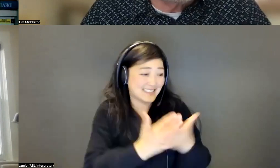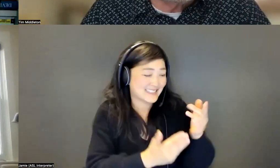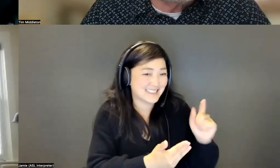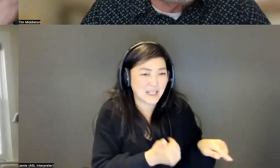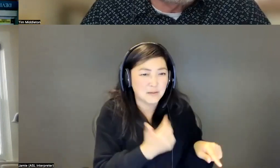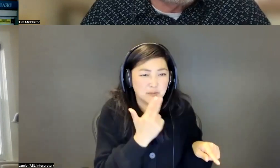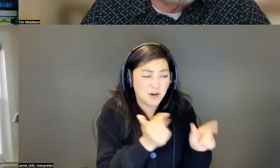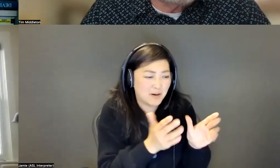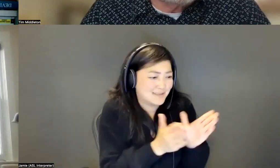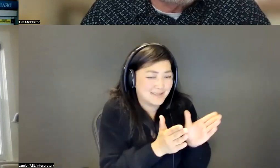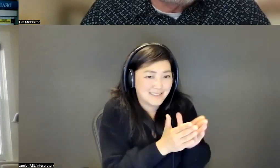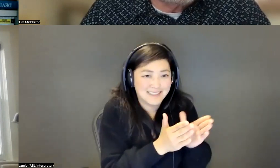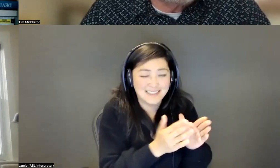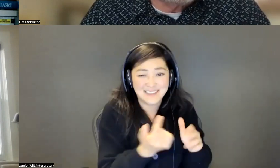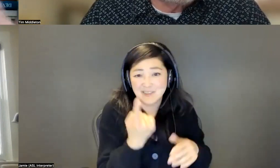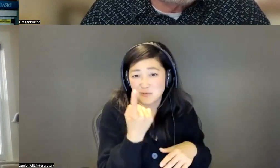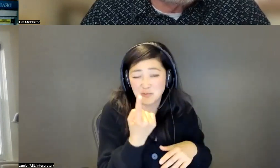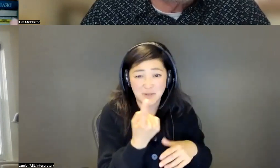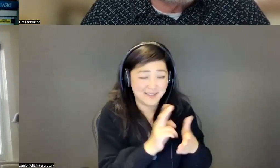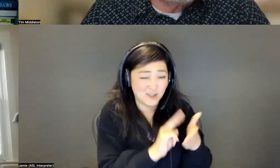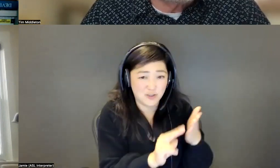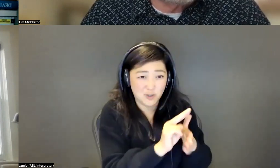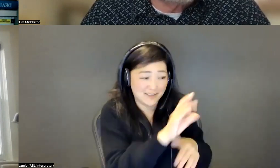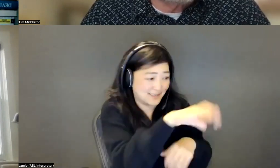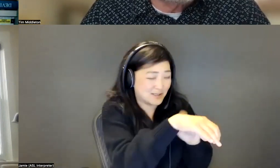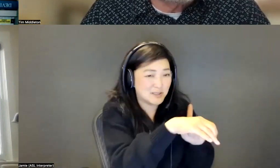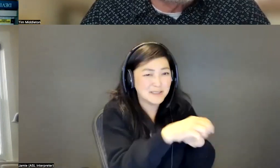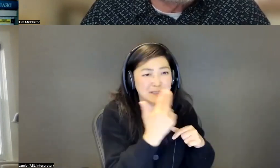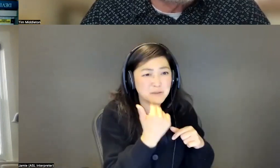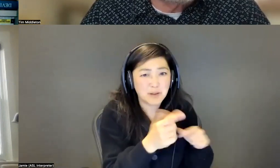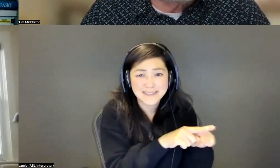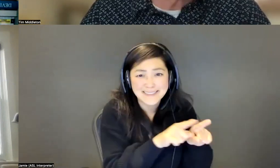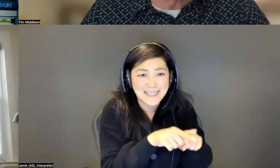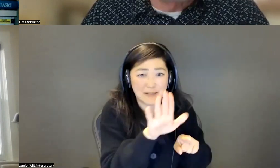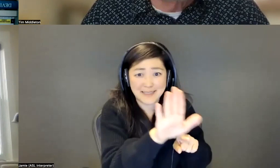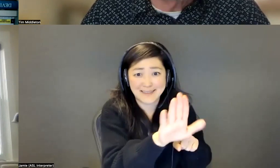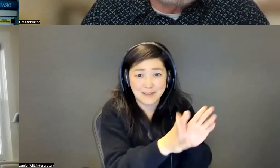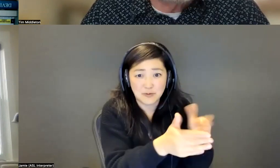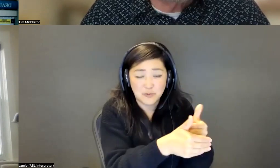it's probably not much bigger than this room, but then Oxford Broad Street is huge and five floors